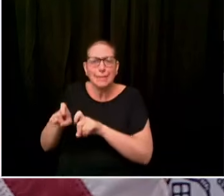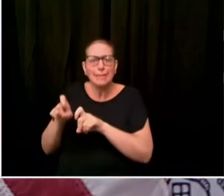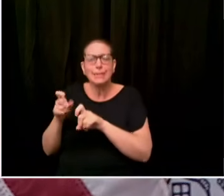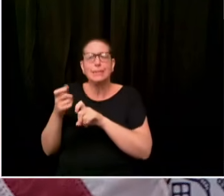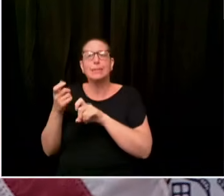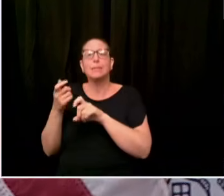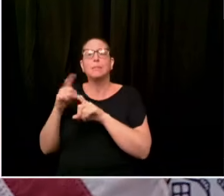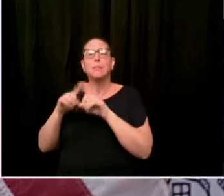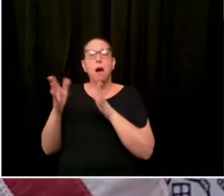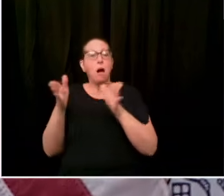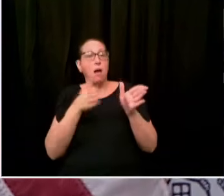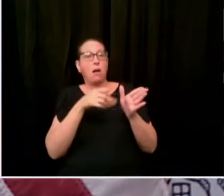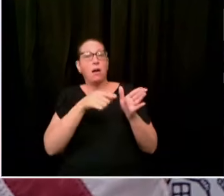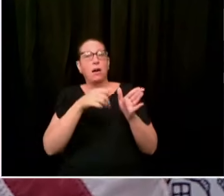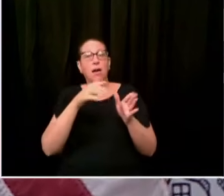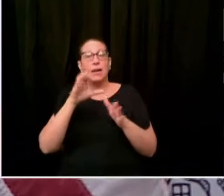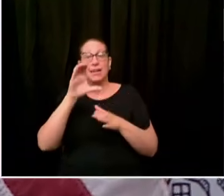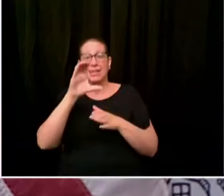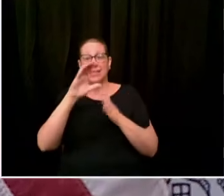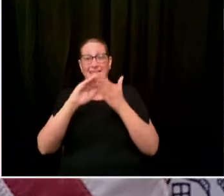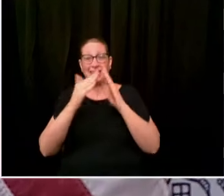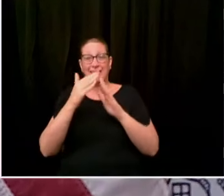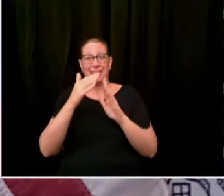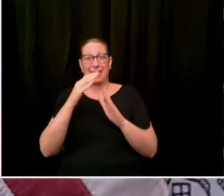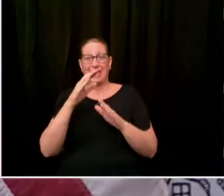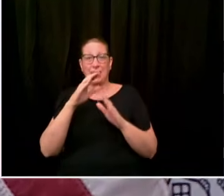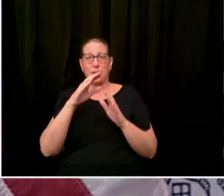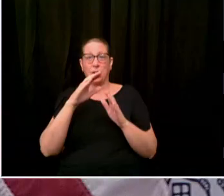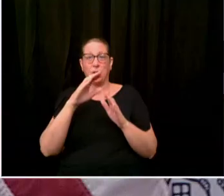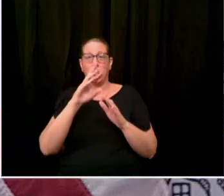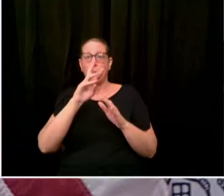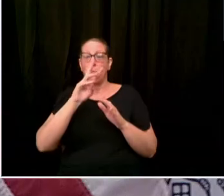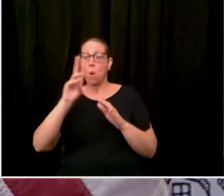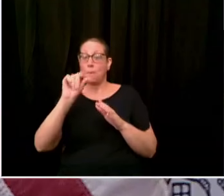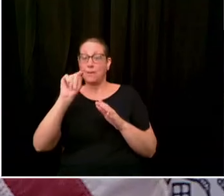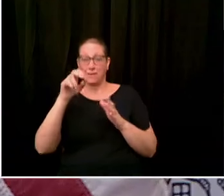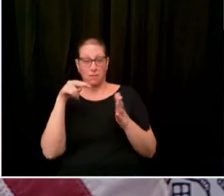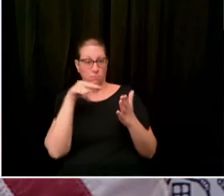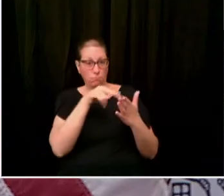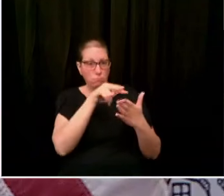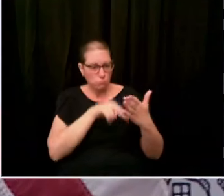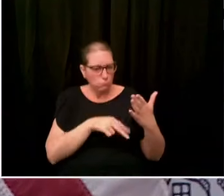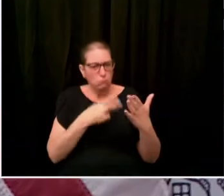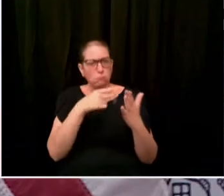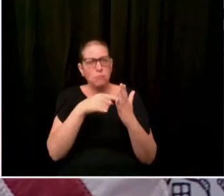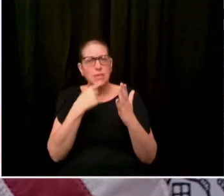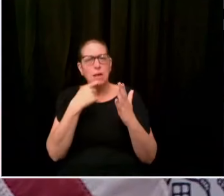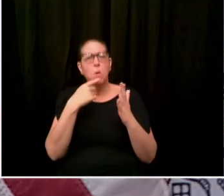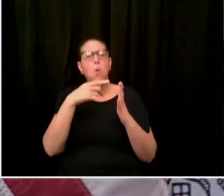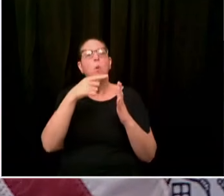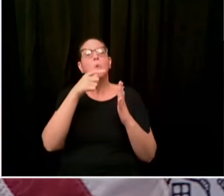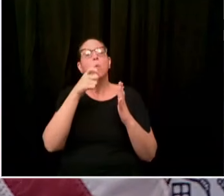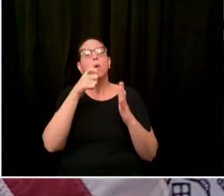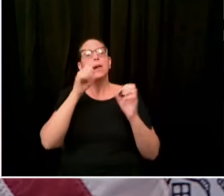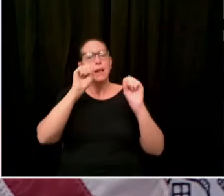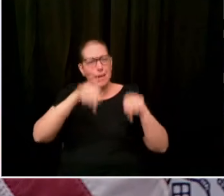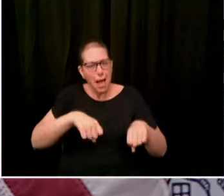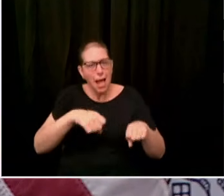DO YOU HOPE FOR A DAY WHEN EVERY SINGLE NEW YORKER CAN BE TESTED REGARDLESS OF